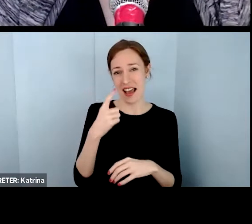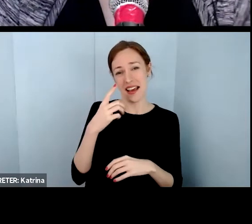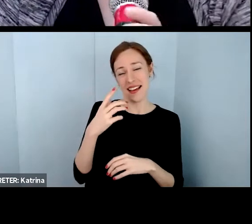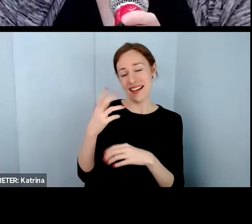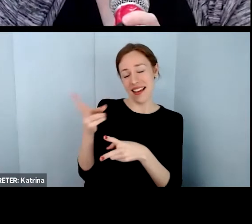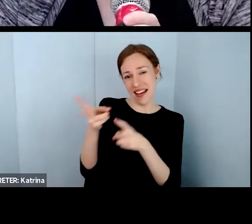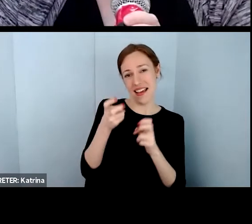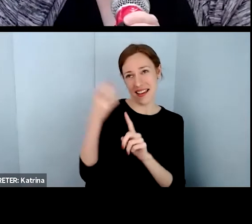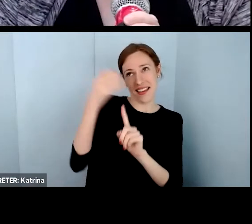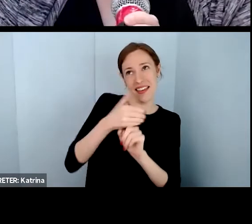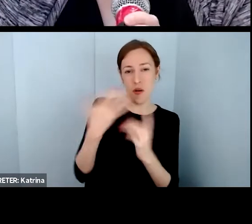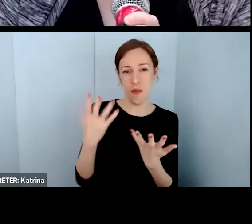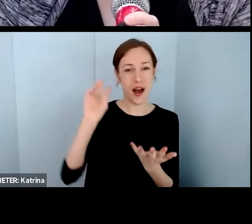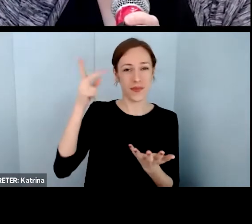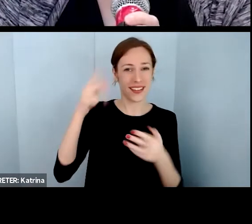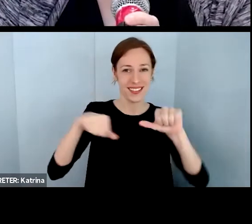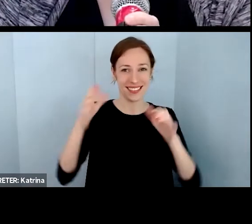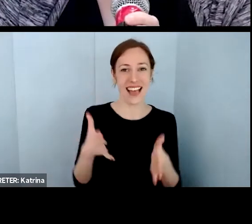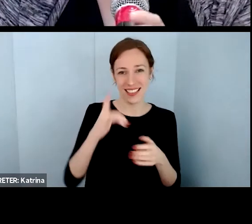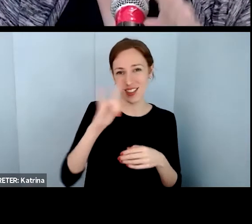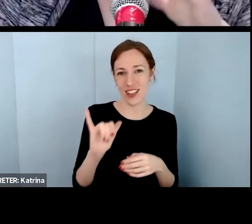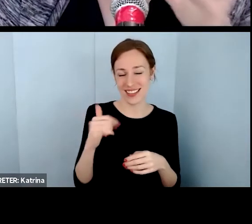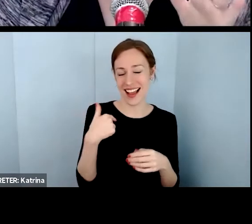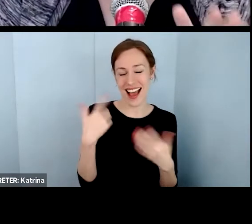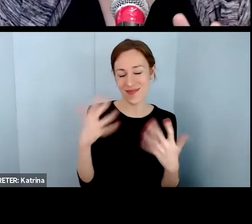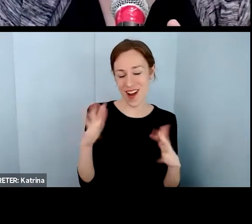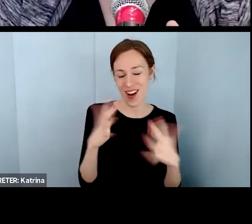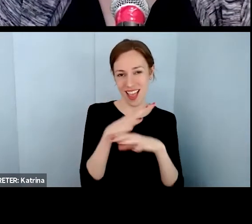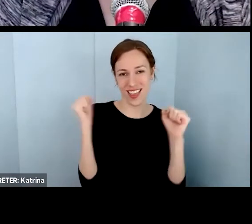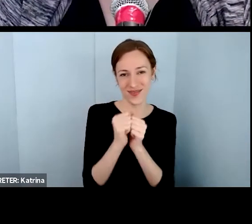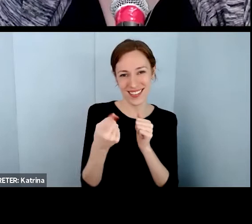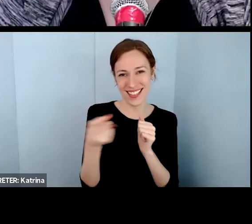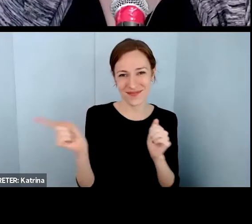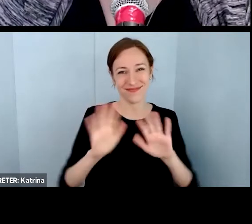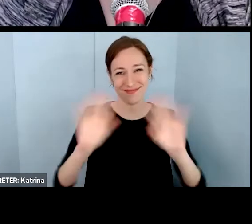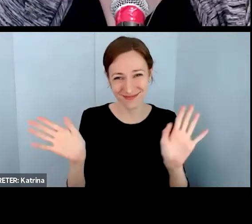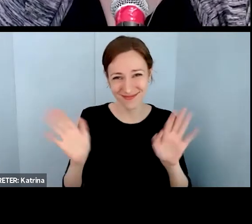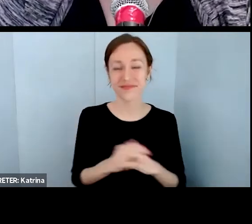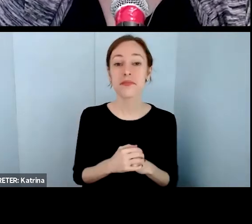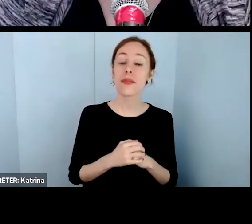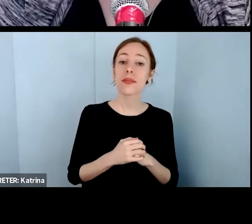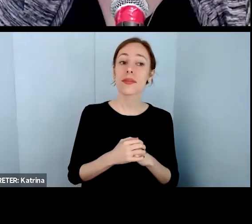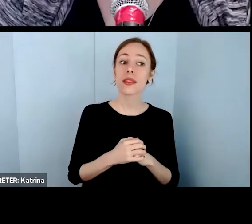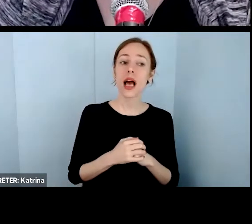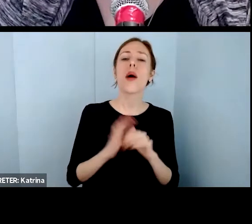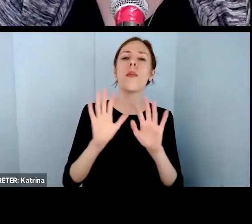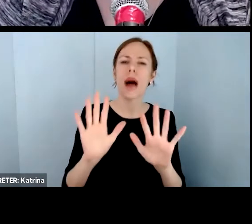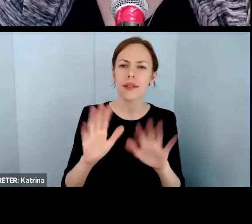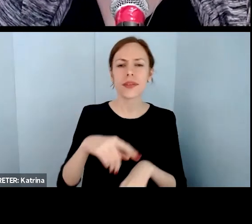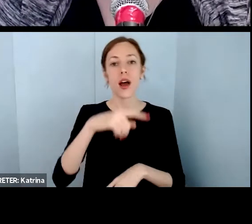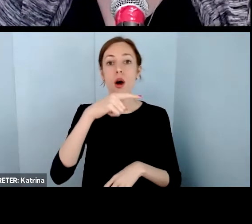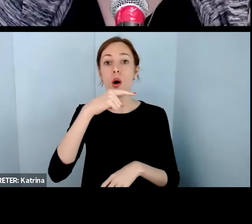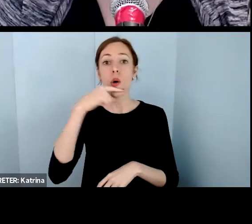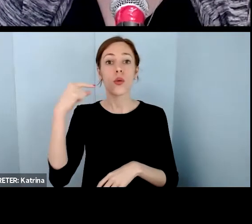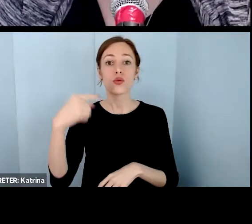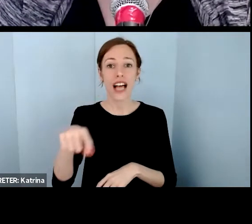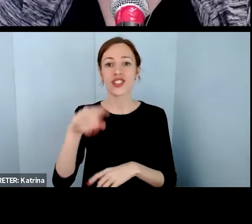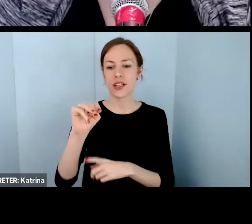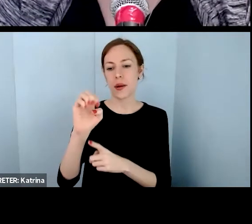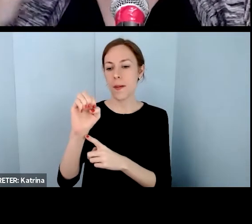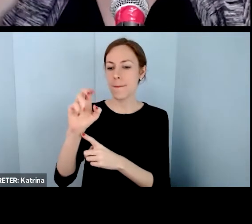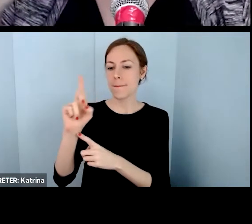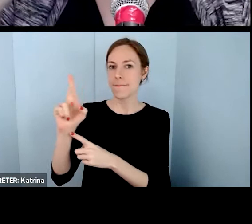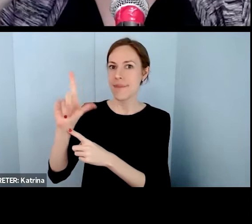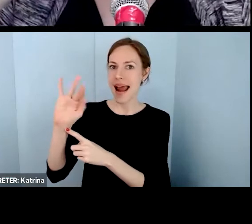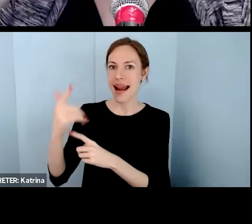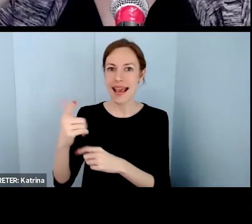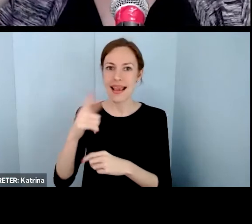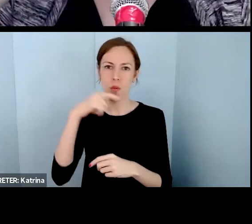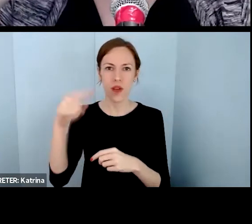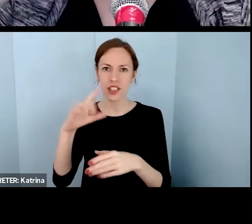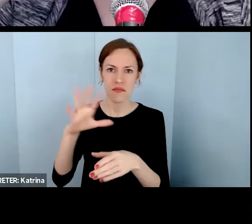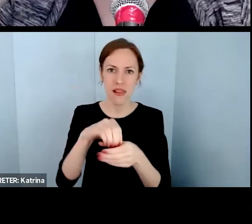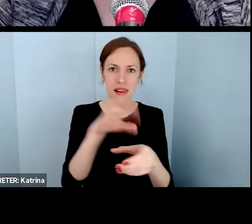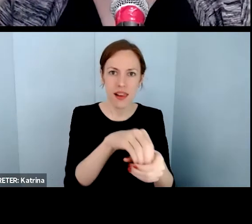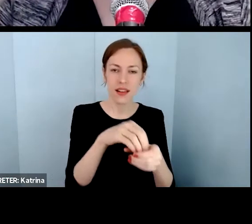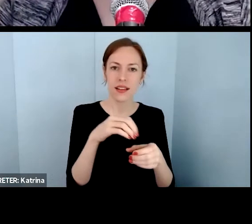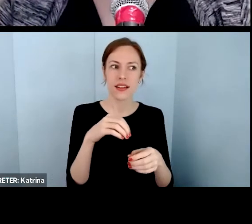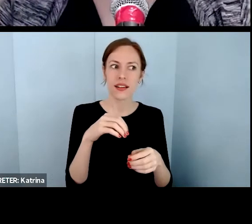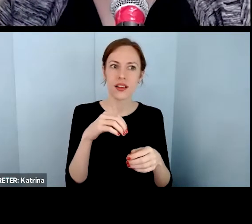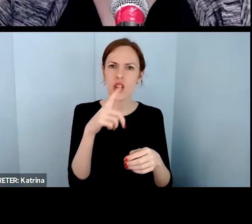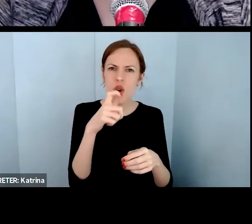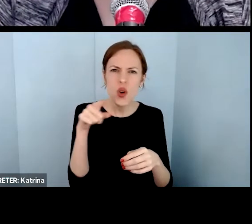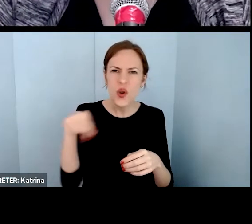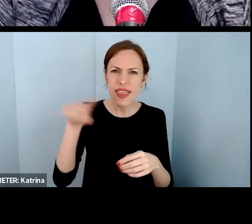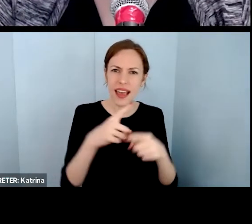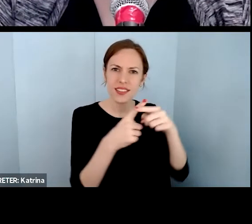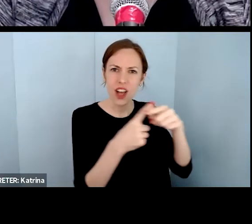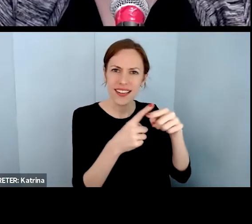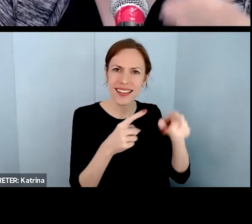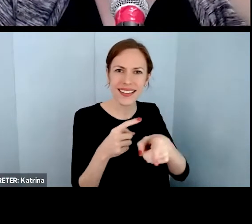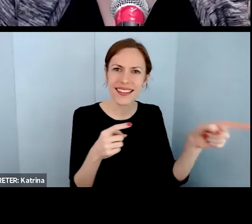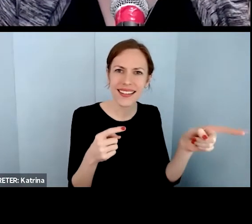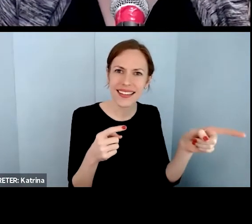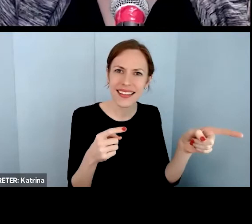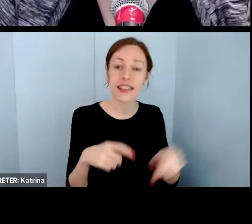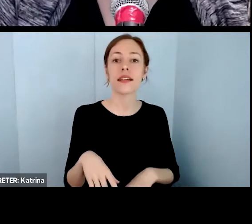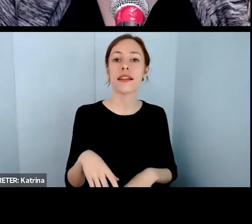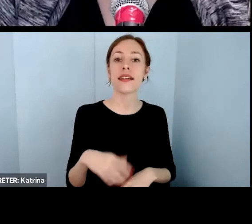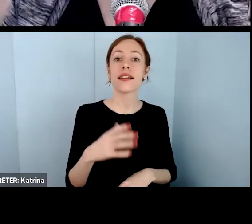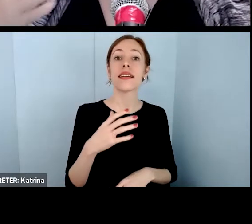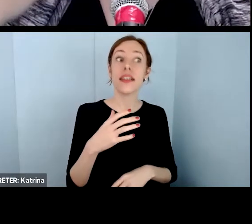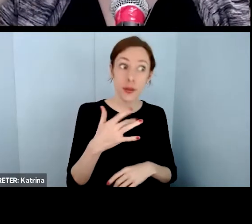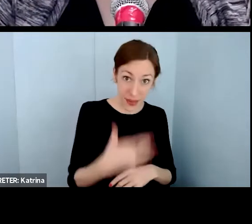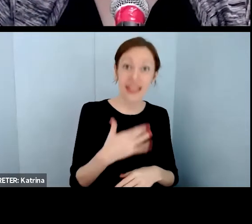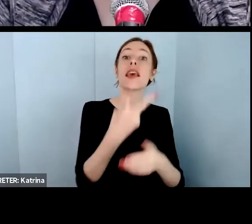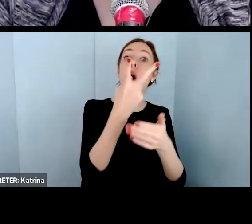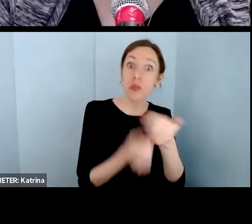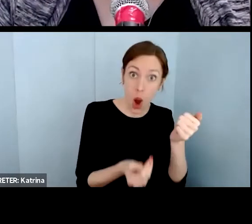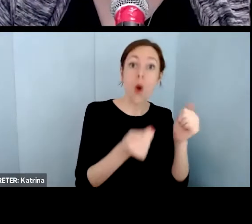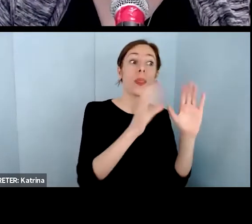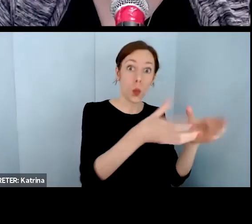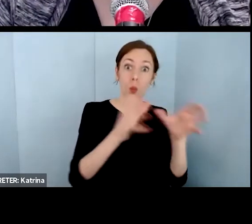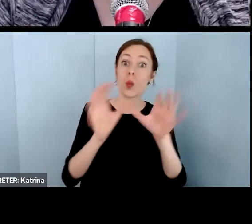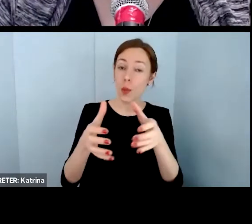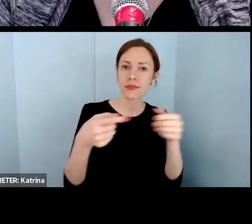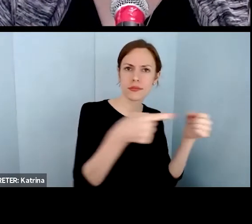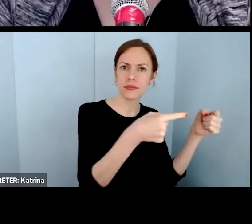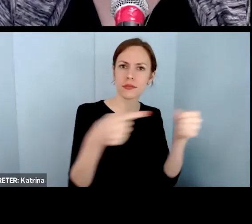And that's because, who was targeted by Russian meddling as its come to me known in social movements, it was, you know, they pretended to be anti muslim groups and pro Muslim groups, they pretended to be a trans teenager mad at their parents but then